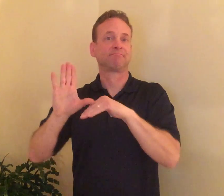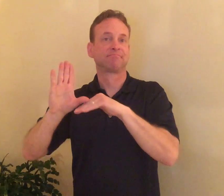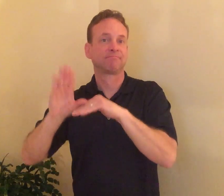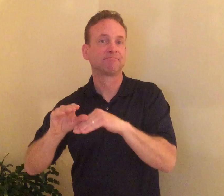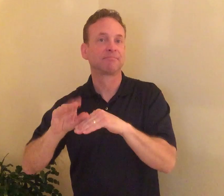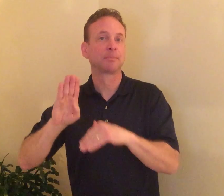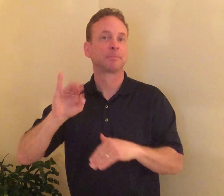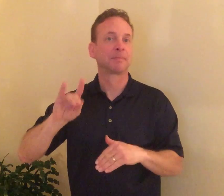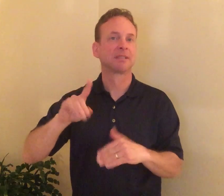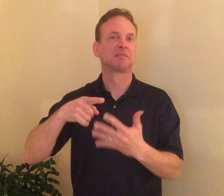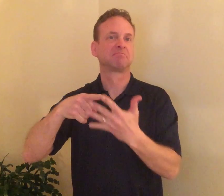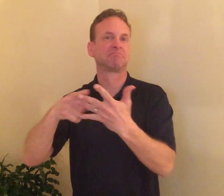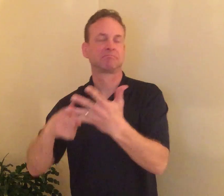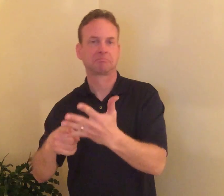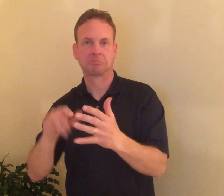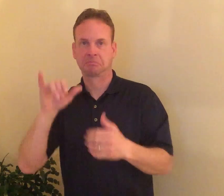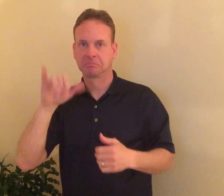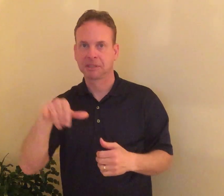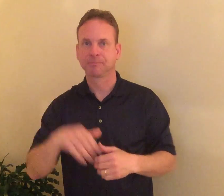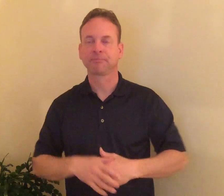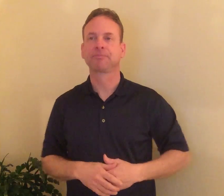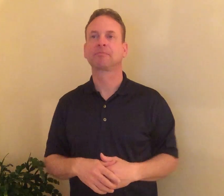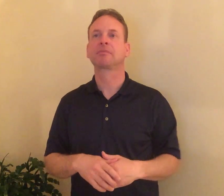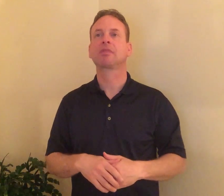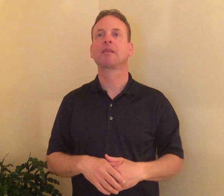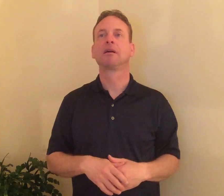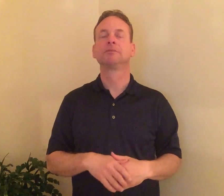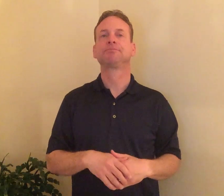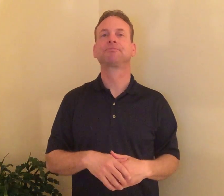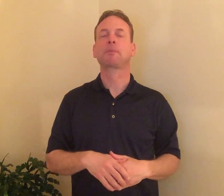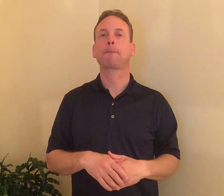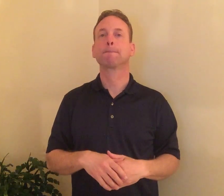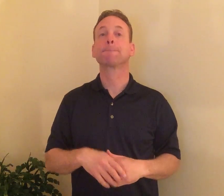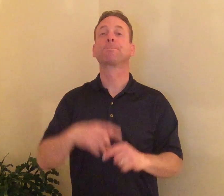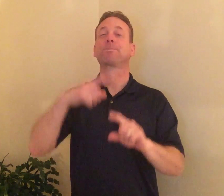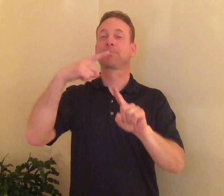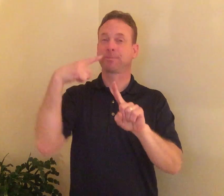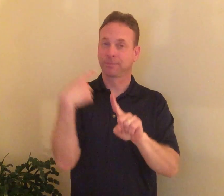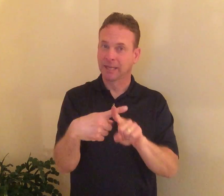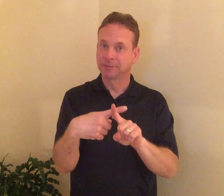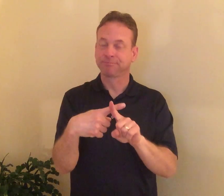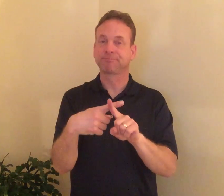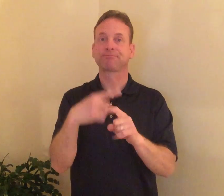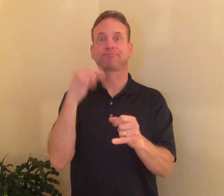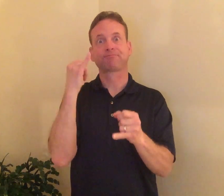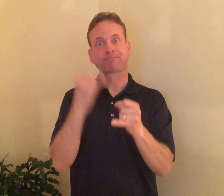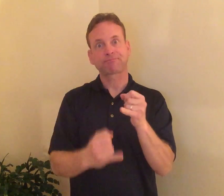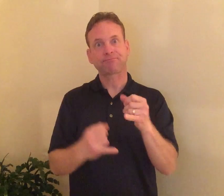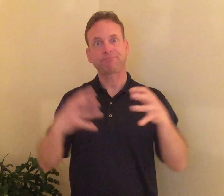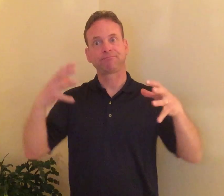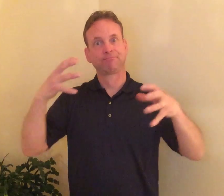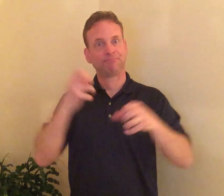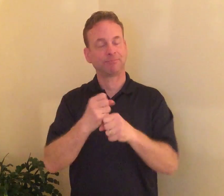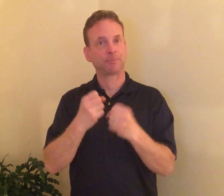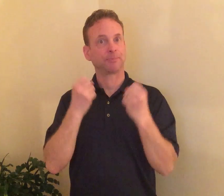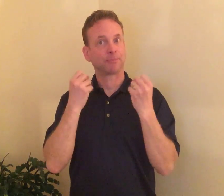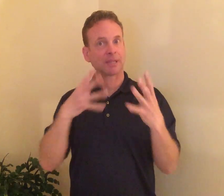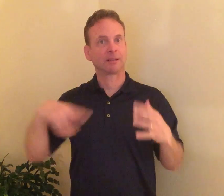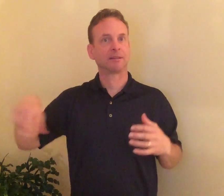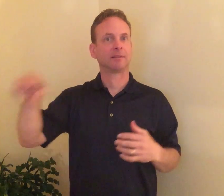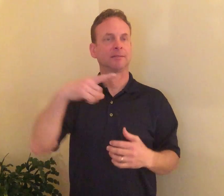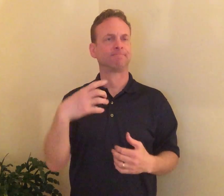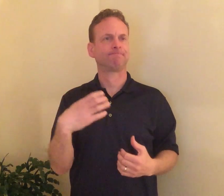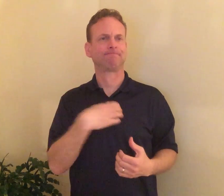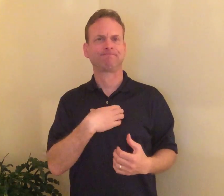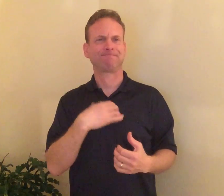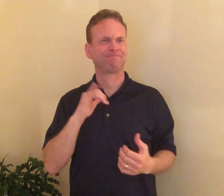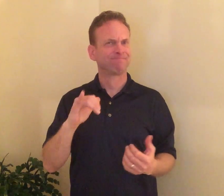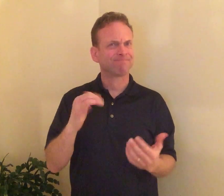of their bids. In addition, many complained that NAD and